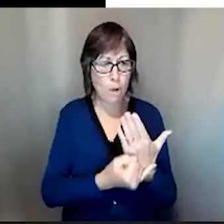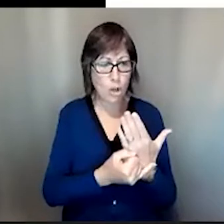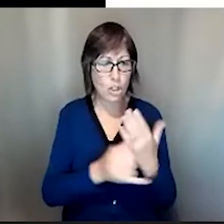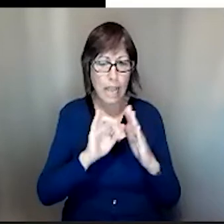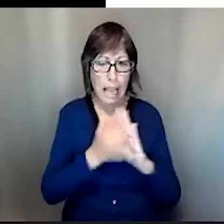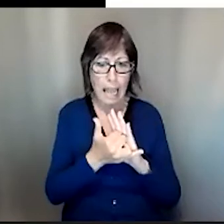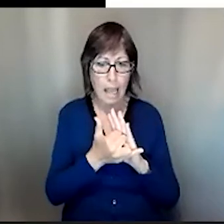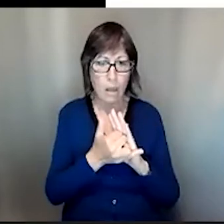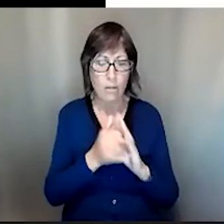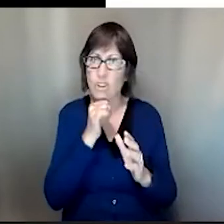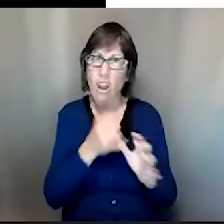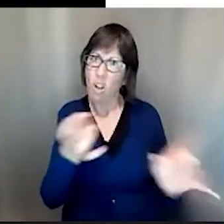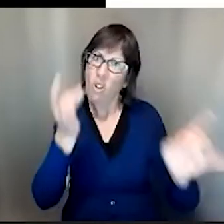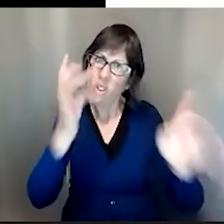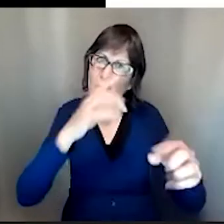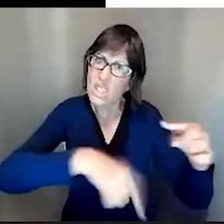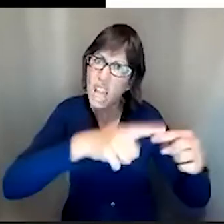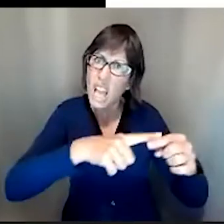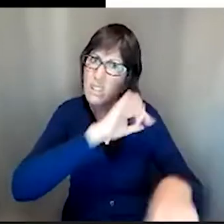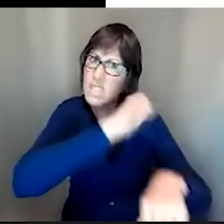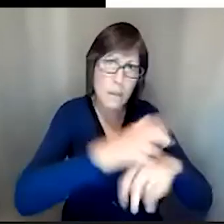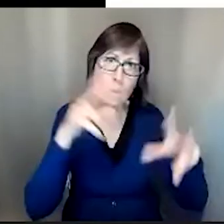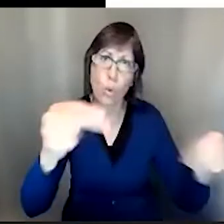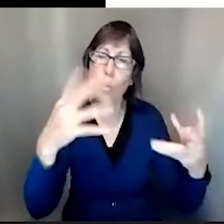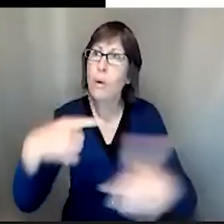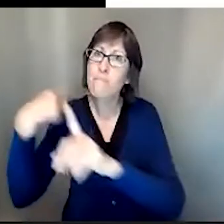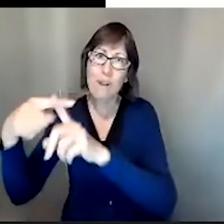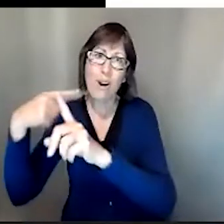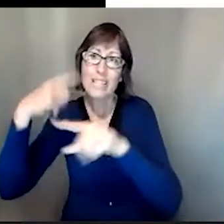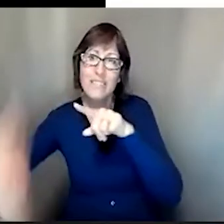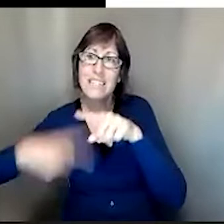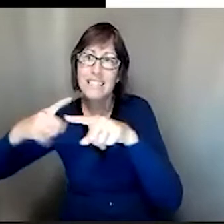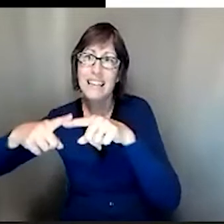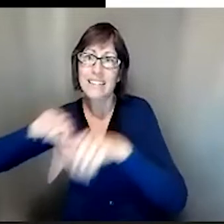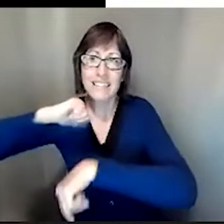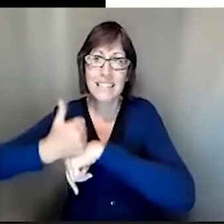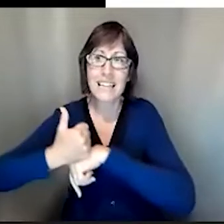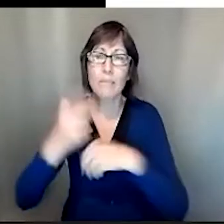a vicious cycle, for you in your practice, whereby you can learn through not only success